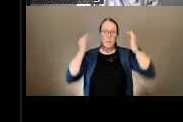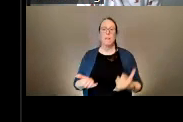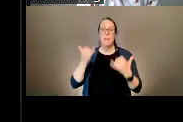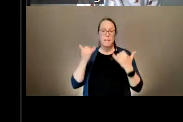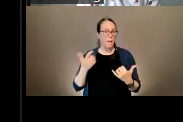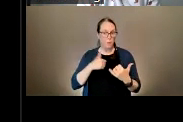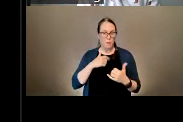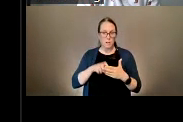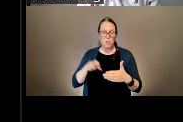So we have kind of a broad category here first